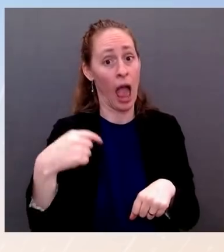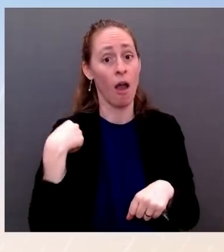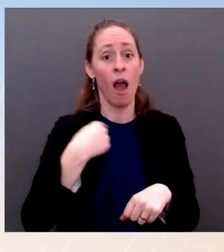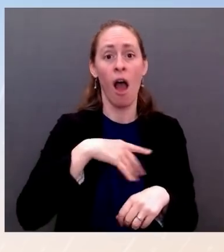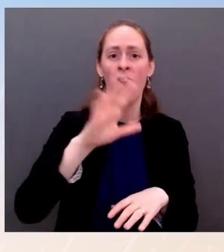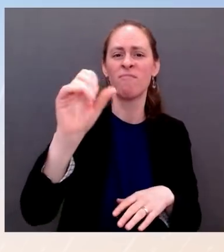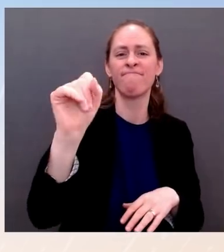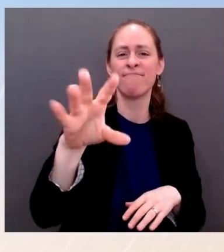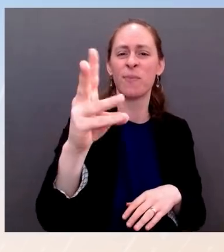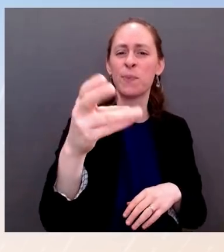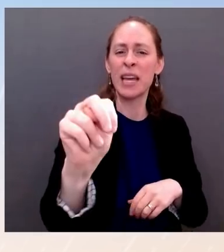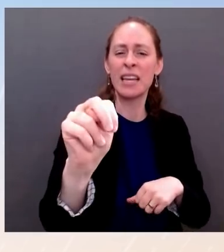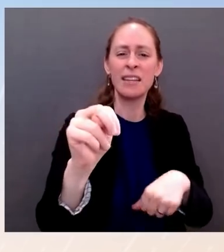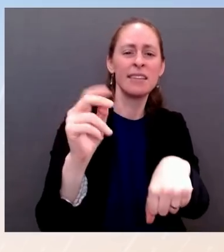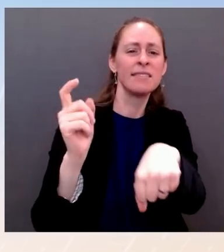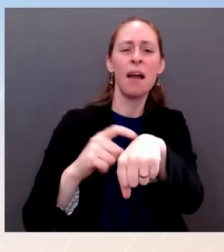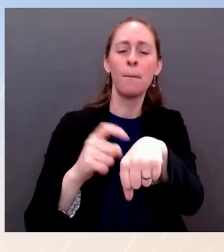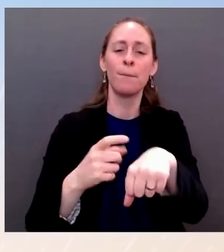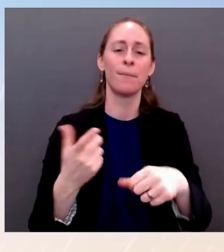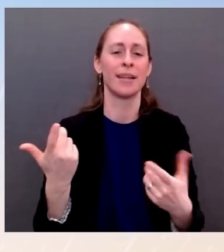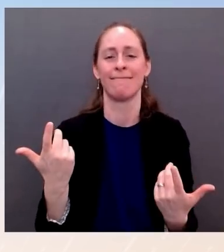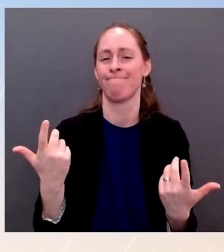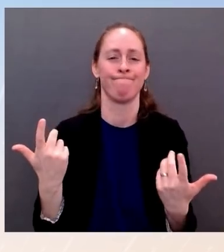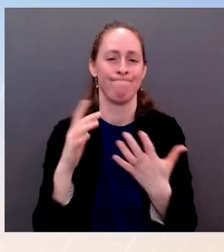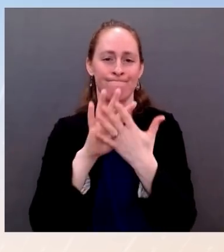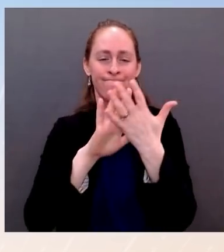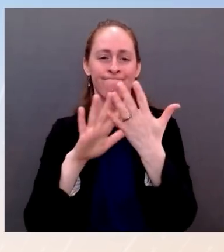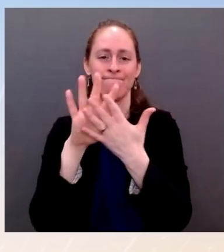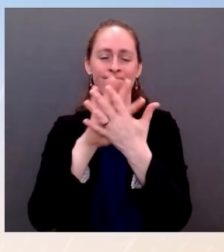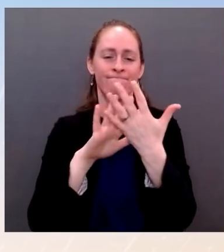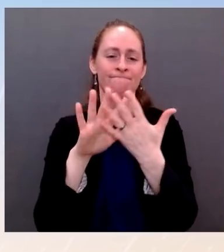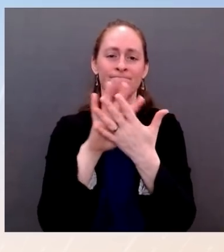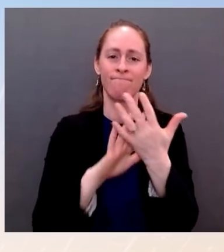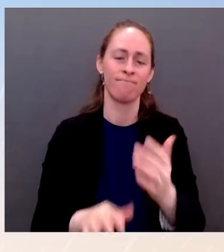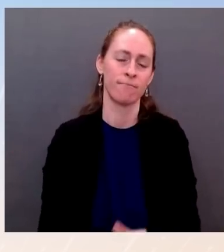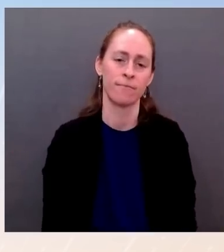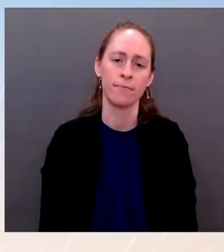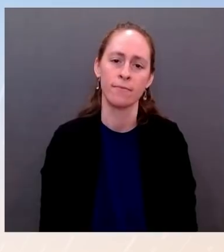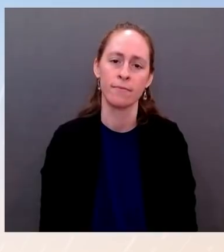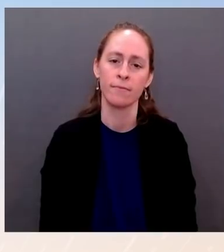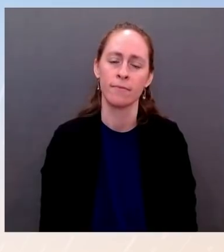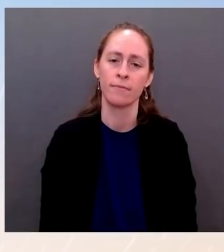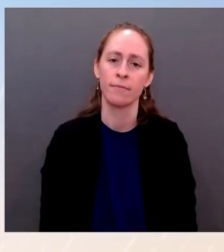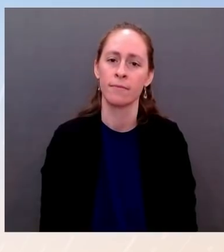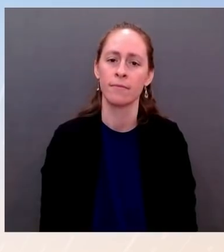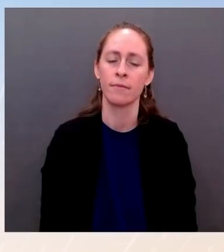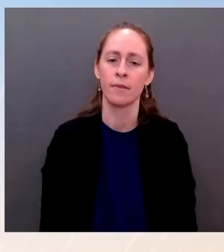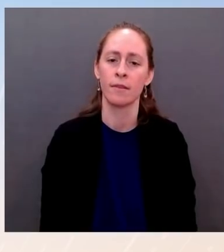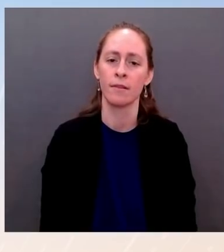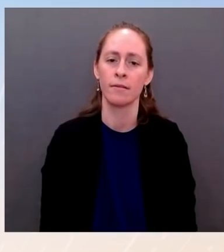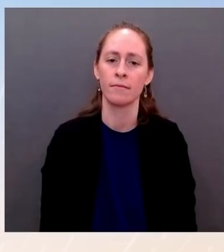but what we can say is that there is a credible prospect that a Russian military action would take place